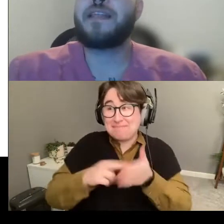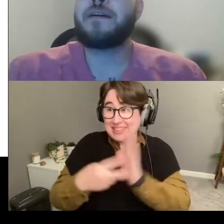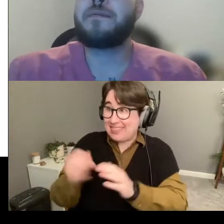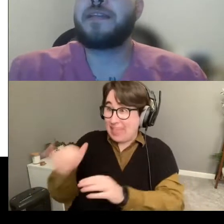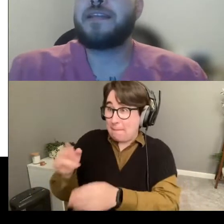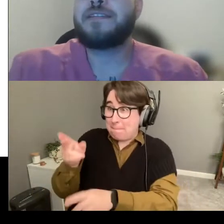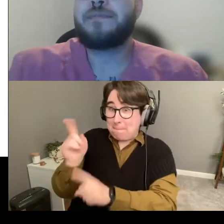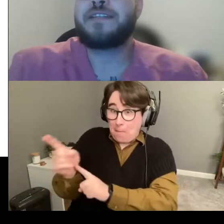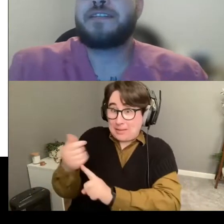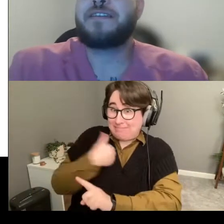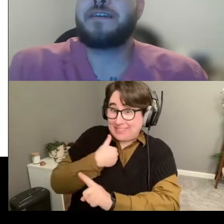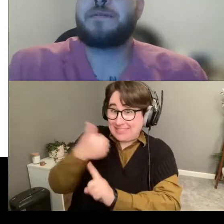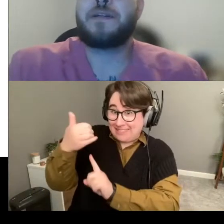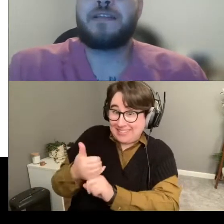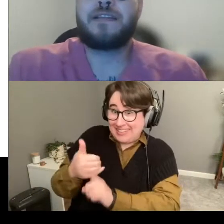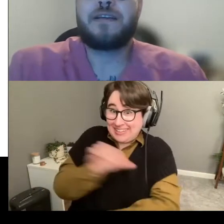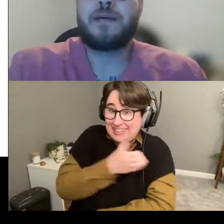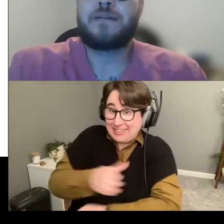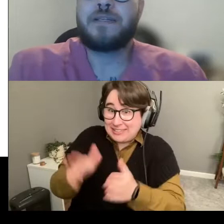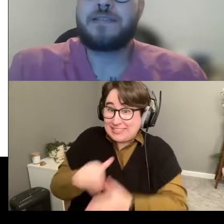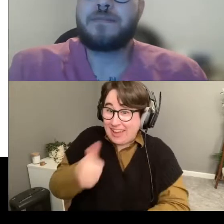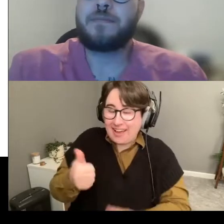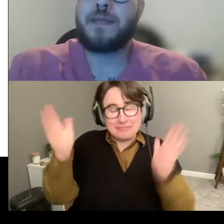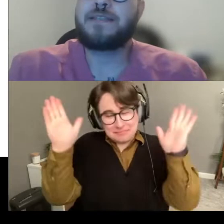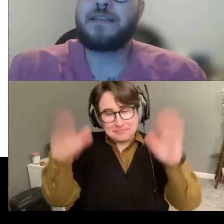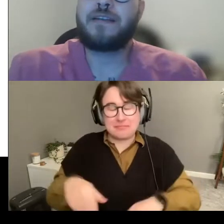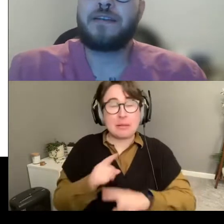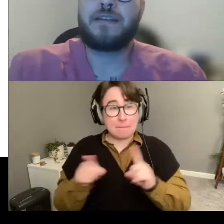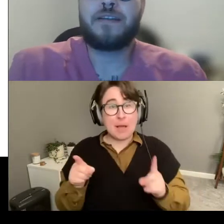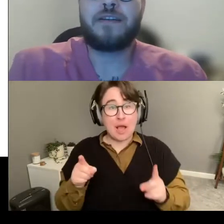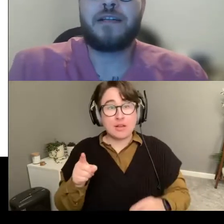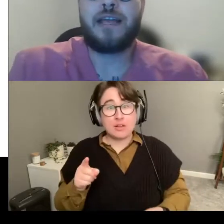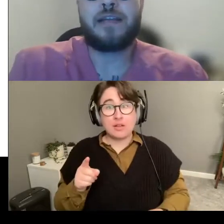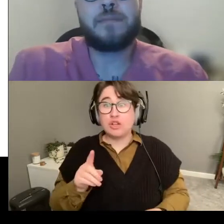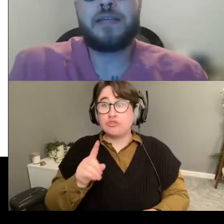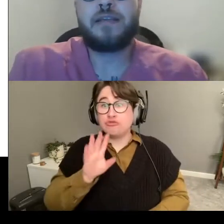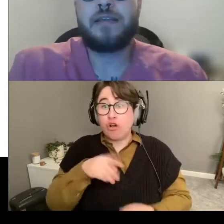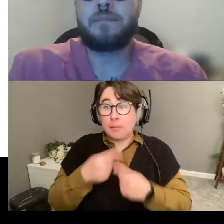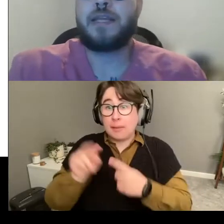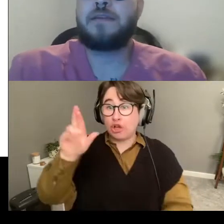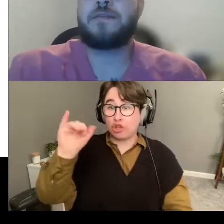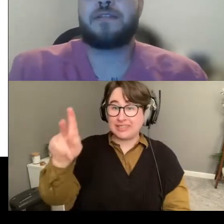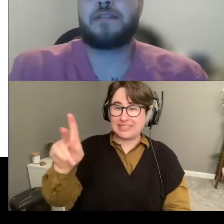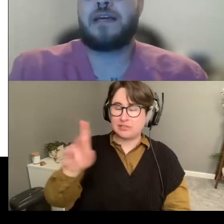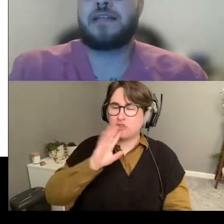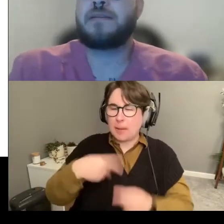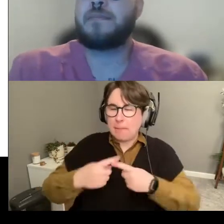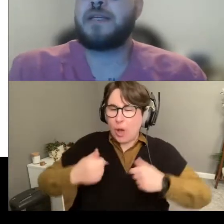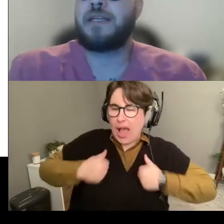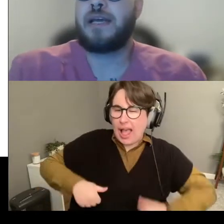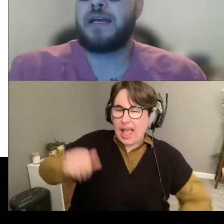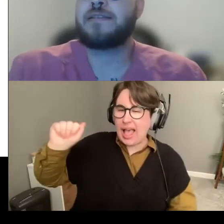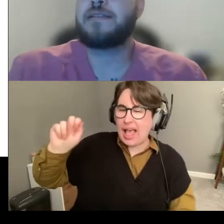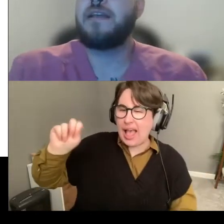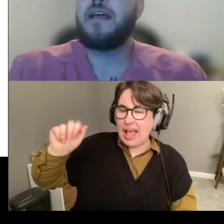but that we need to make sure when we're thinking about risk we're basing it on the current anatomy and behaviors that somebody has.